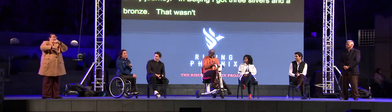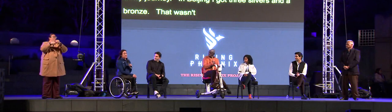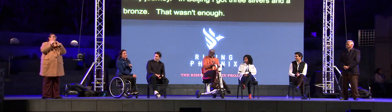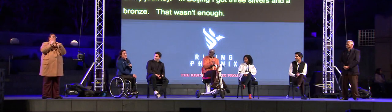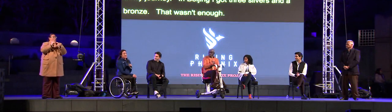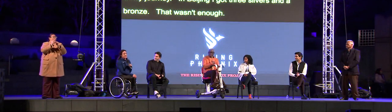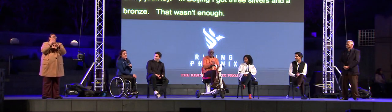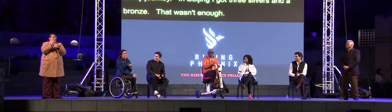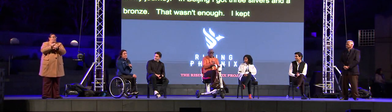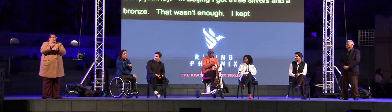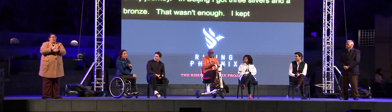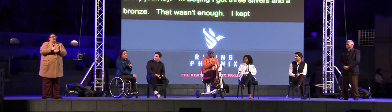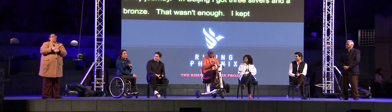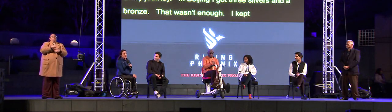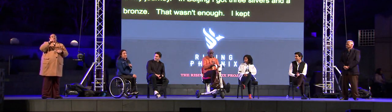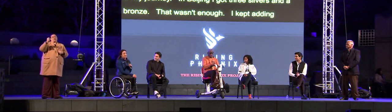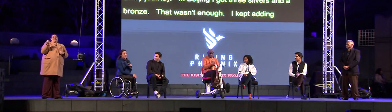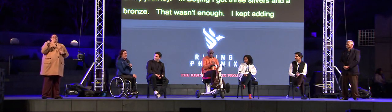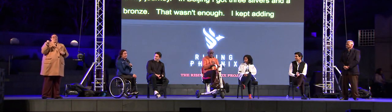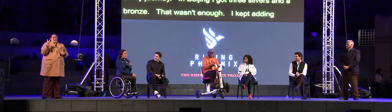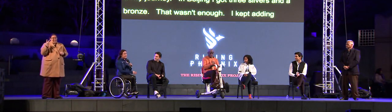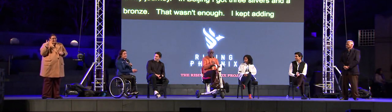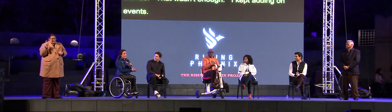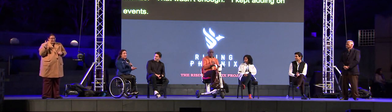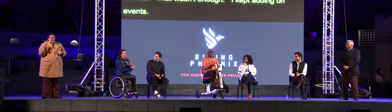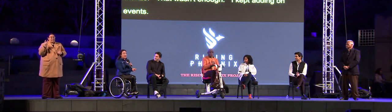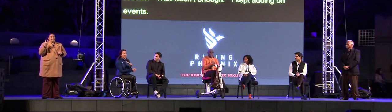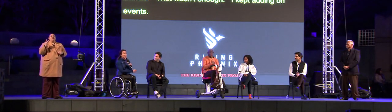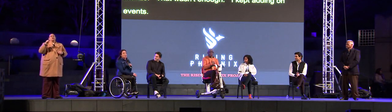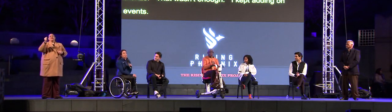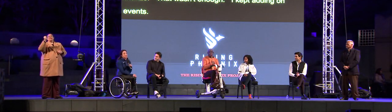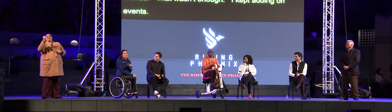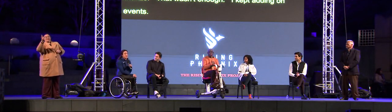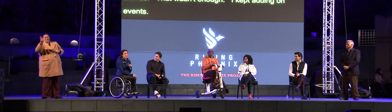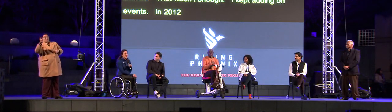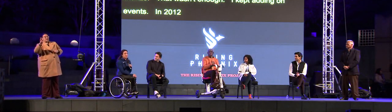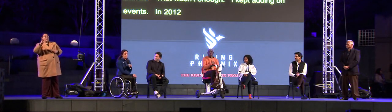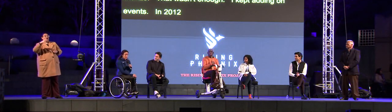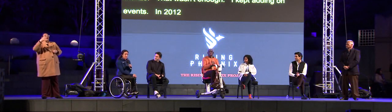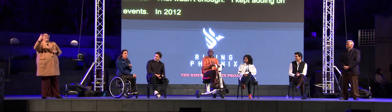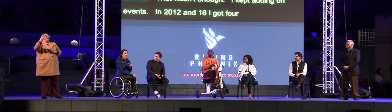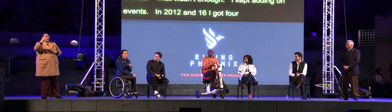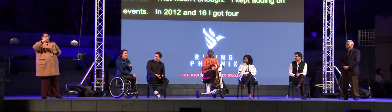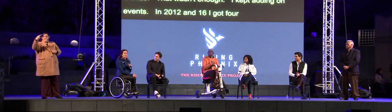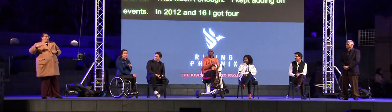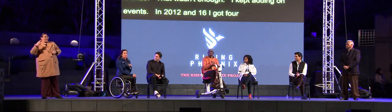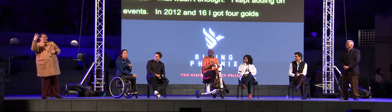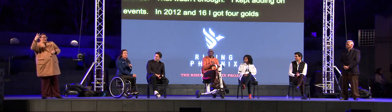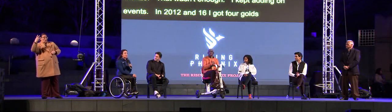In 2012 and '16, I got four golds and two silvers,